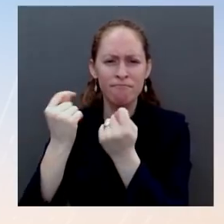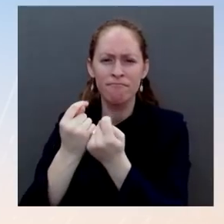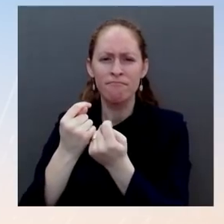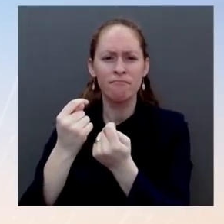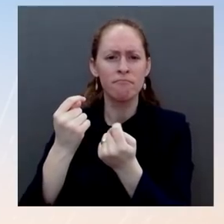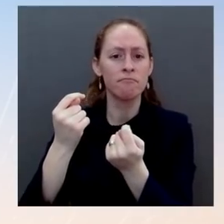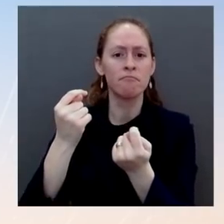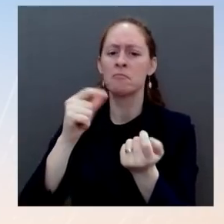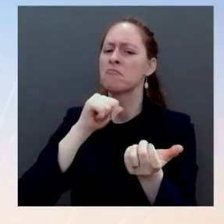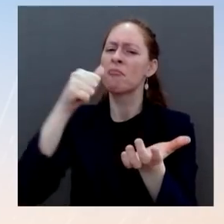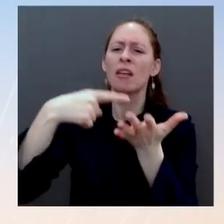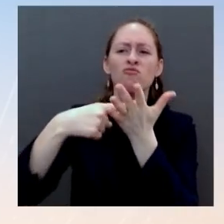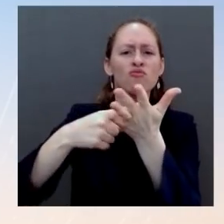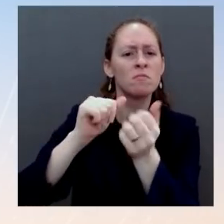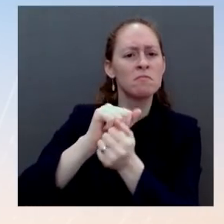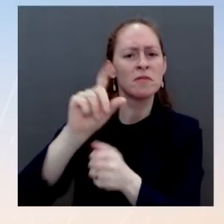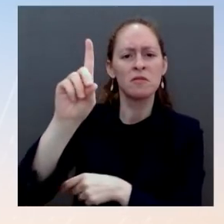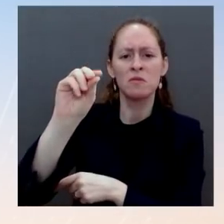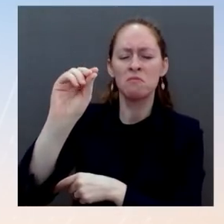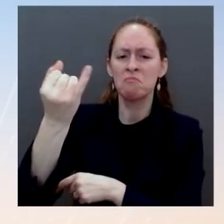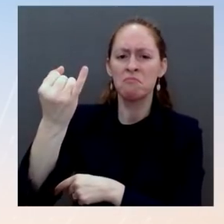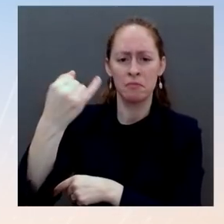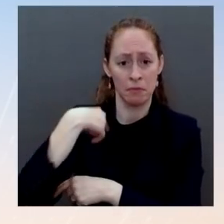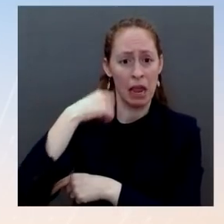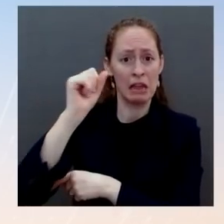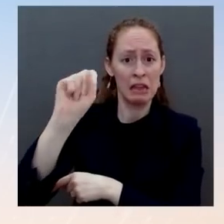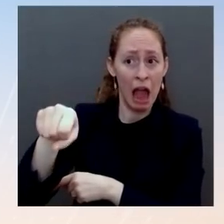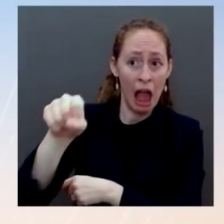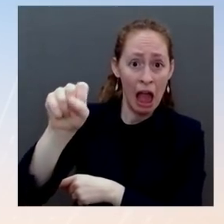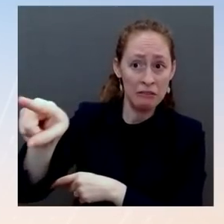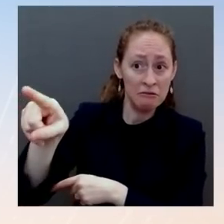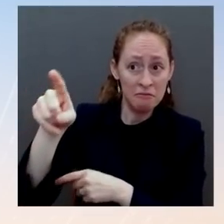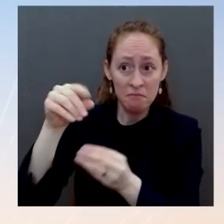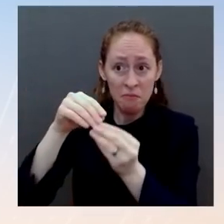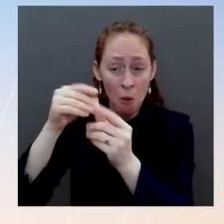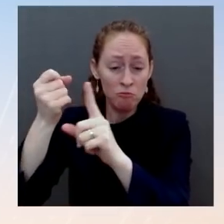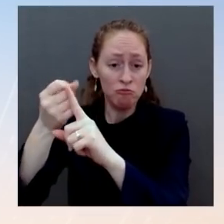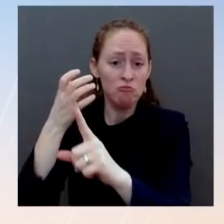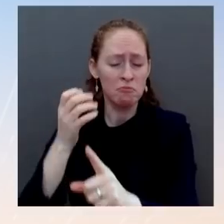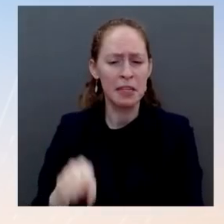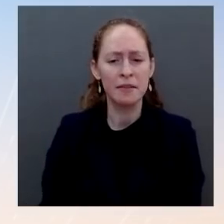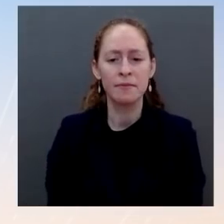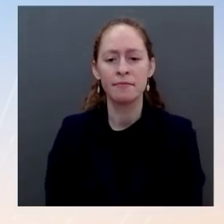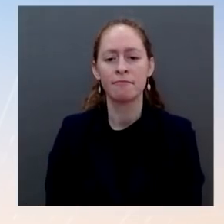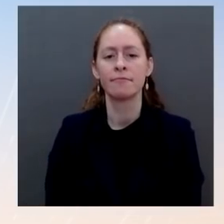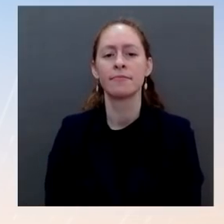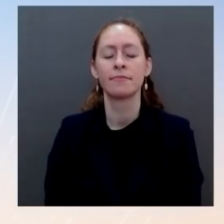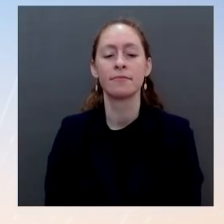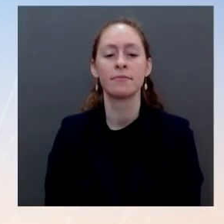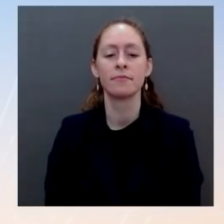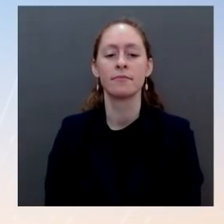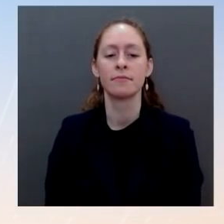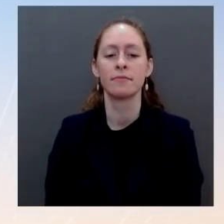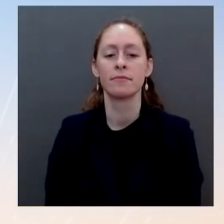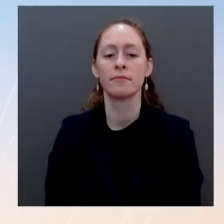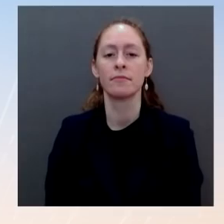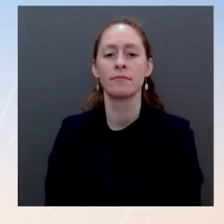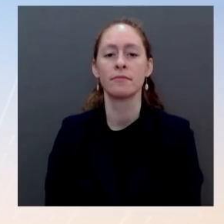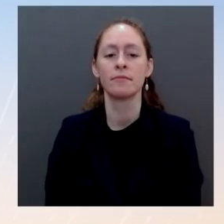I don't have all the details. Go ahead. The Press: Thanks. First, I just wanted to check -- I know you guys have said "towards the end of this week" on finalizing the contracts for the rapid tests --